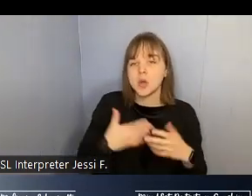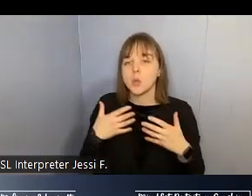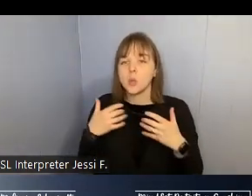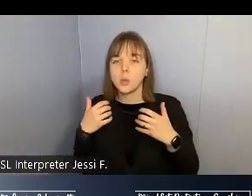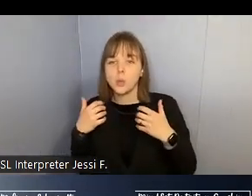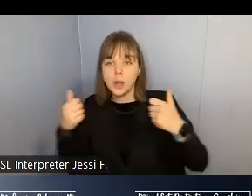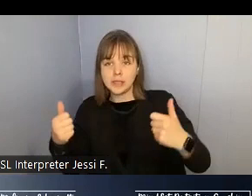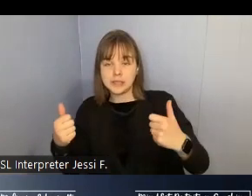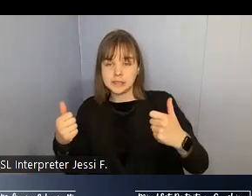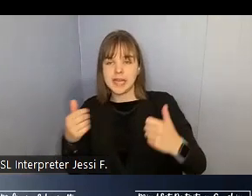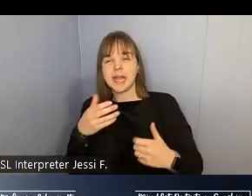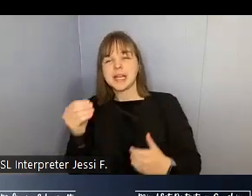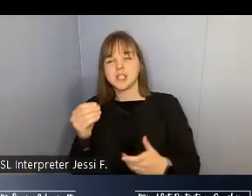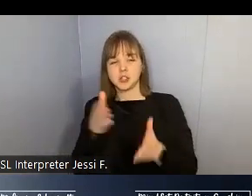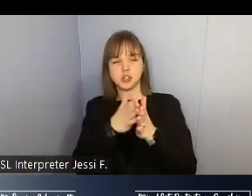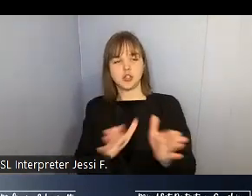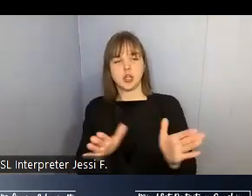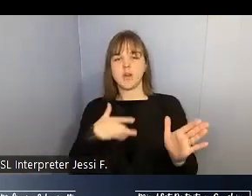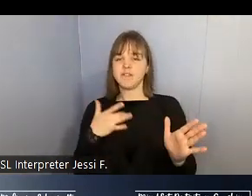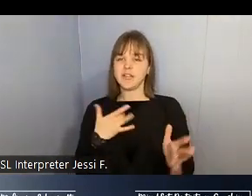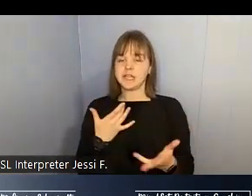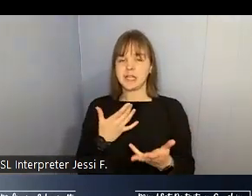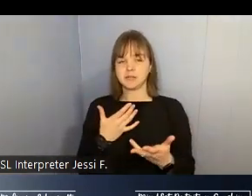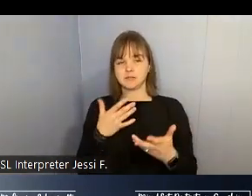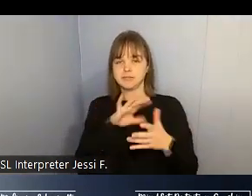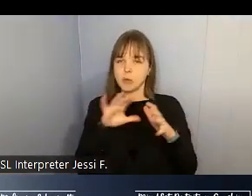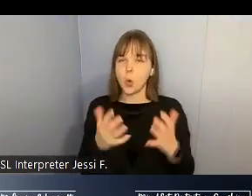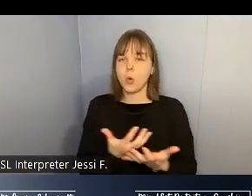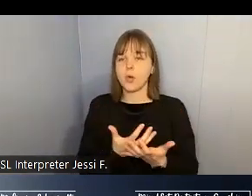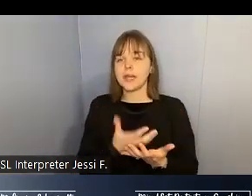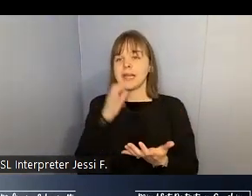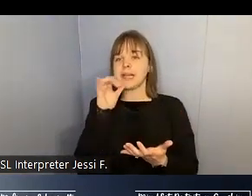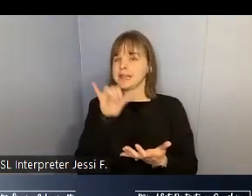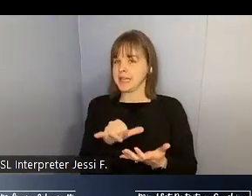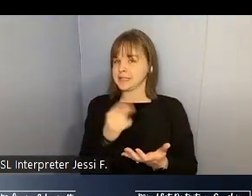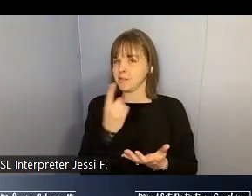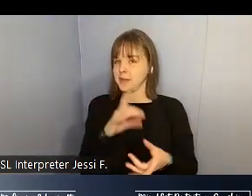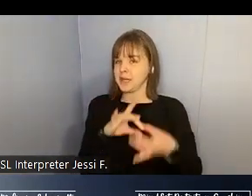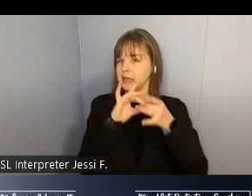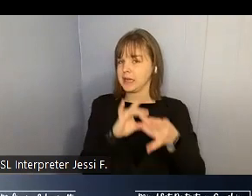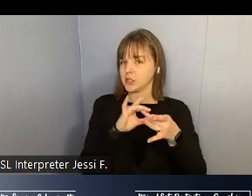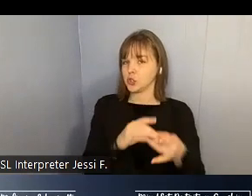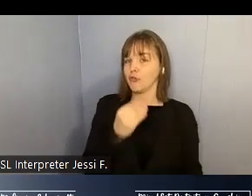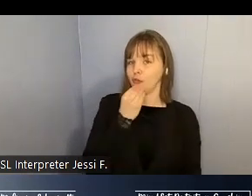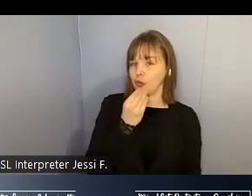it is a direct side effect of their relationship with food, with their body, with their lifestyle,